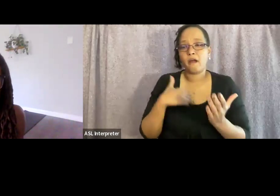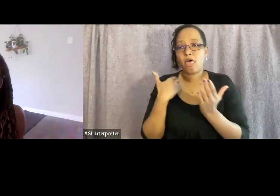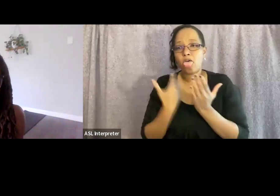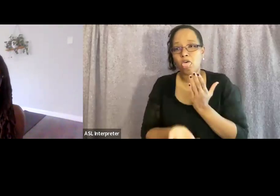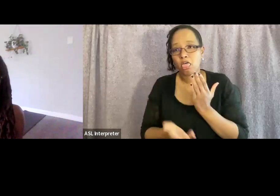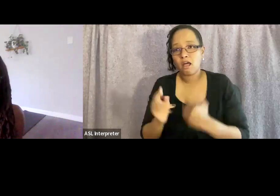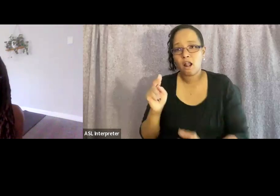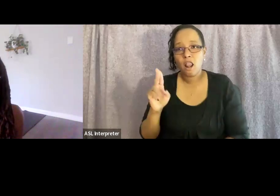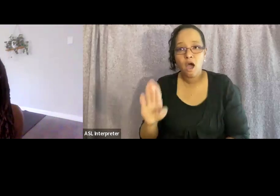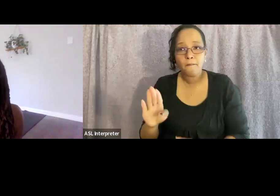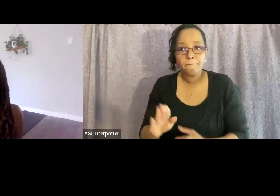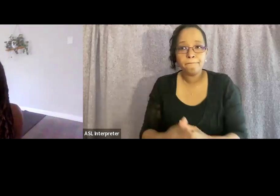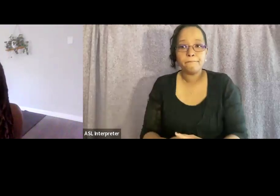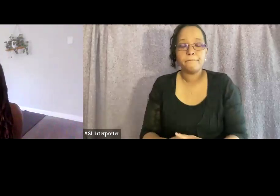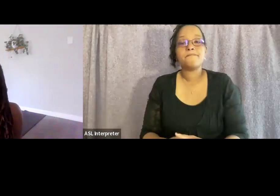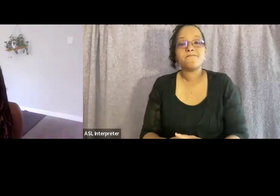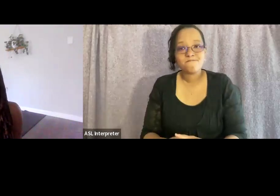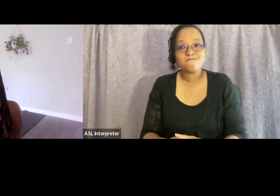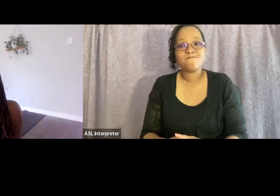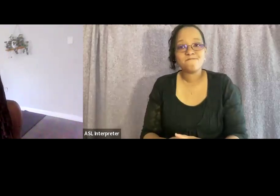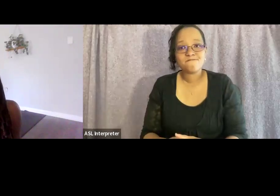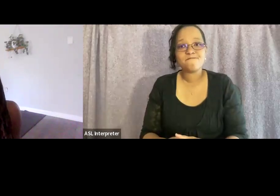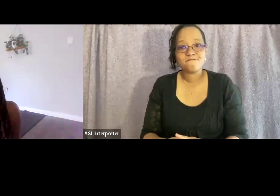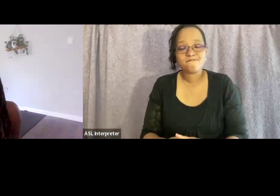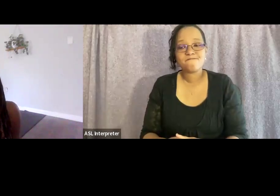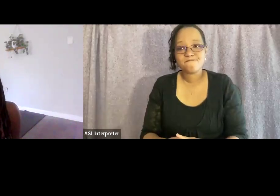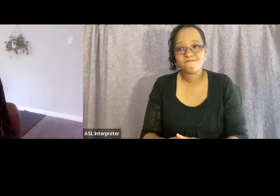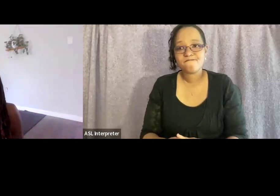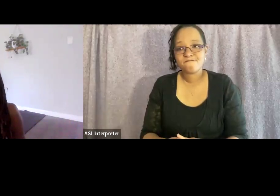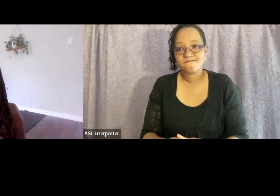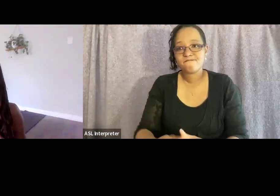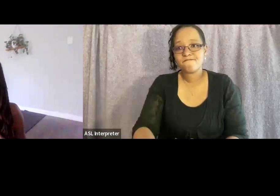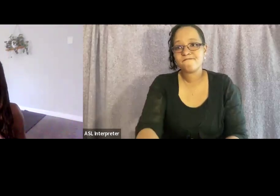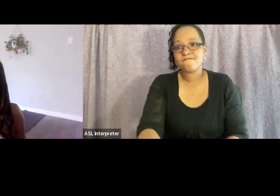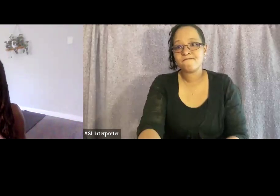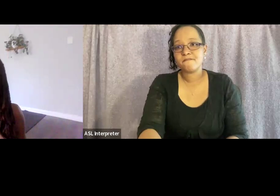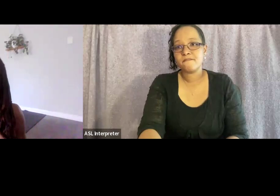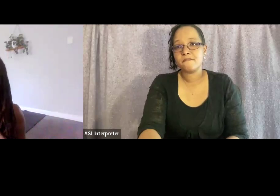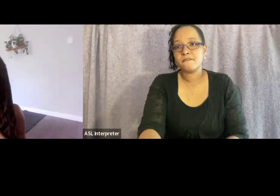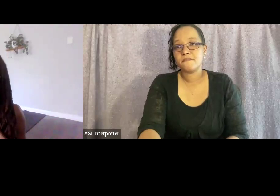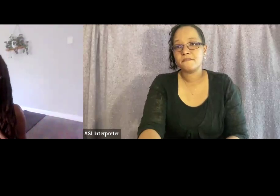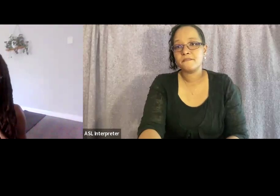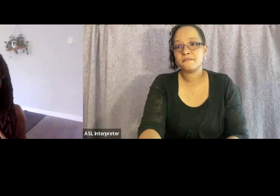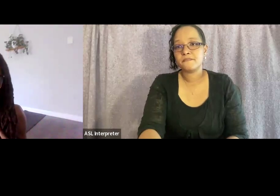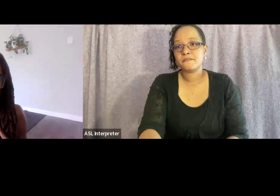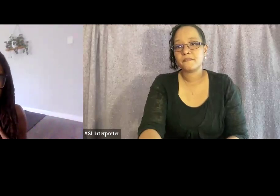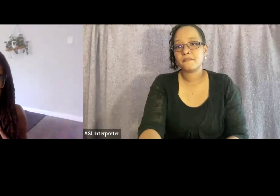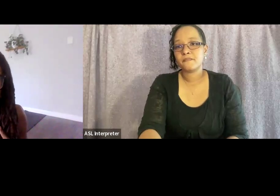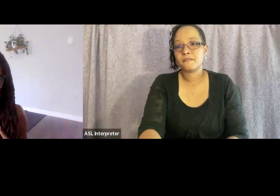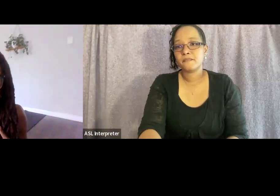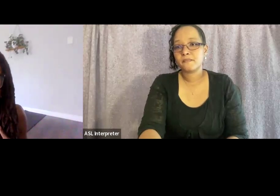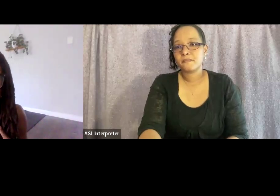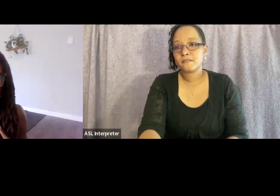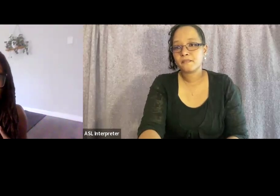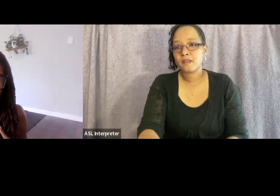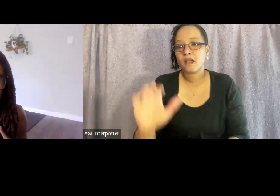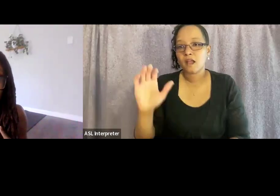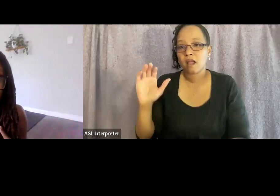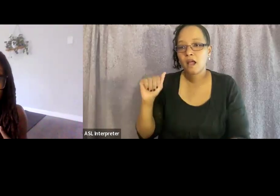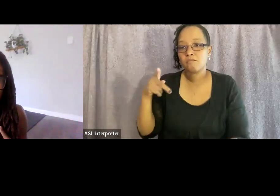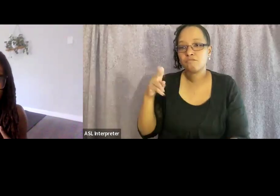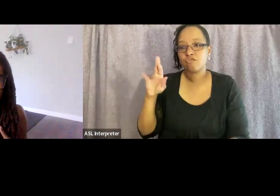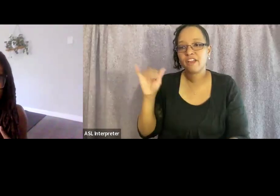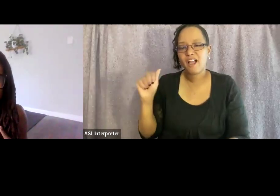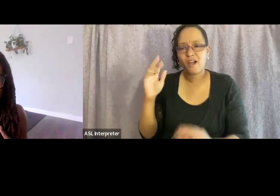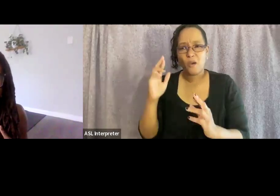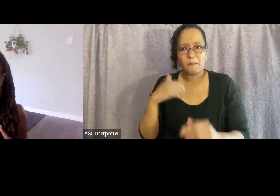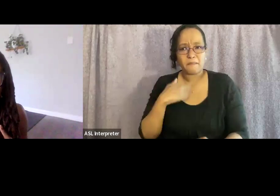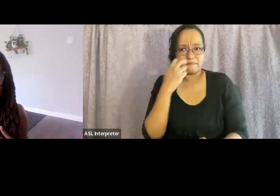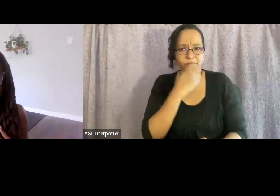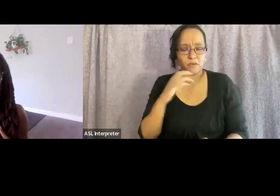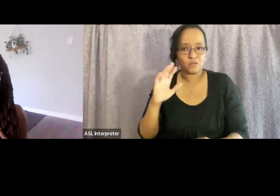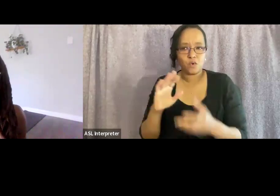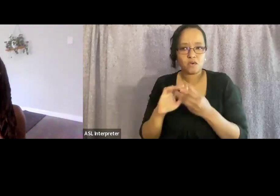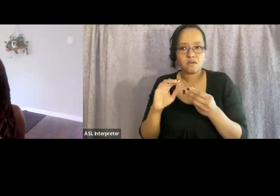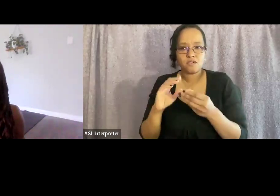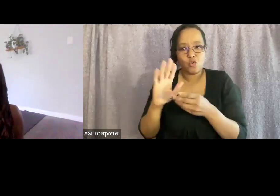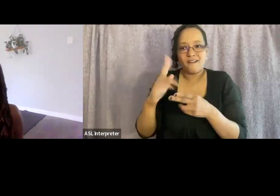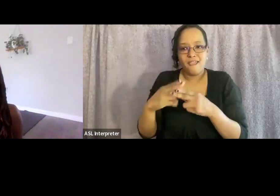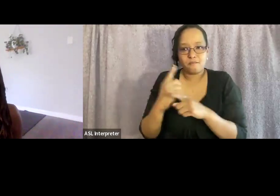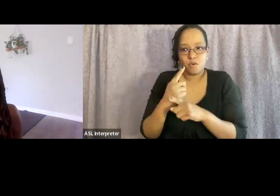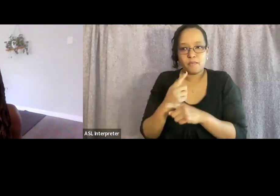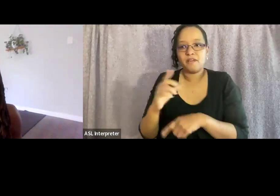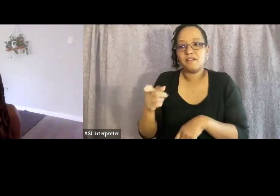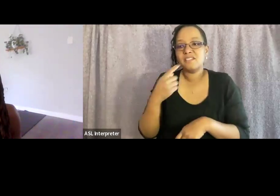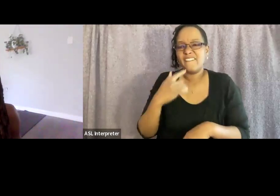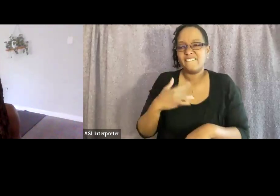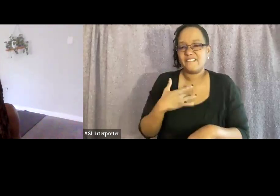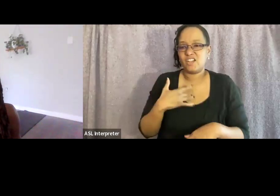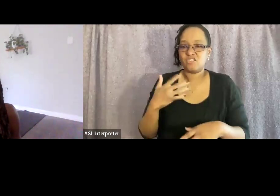Yes. From Capria, and I hope I'm saying that correctly, Gray, I'm seeing overwhelmed.